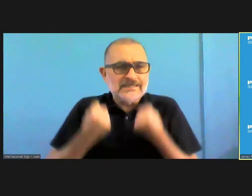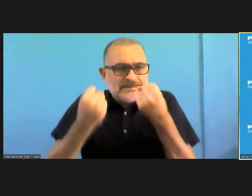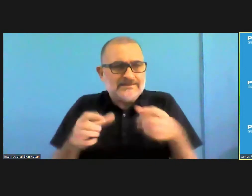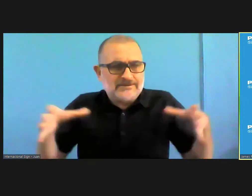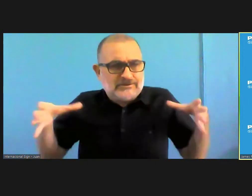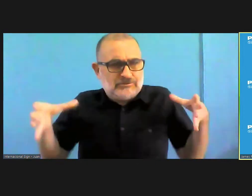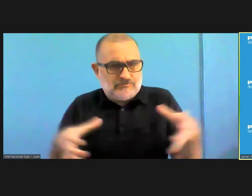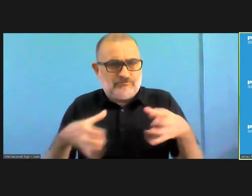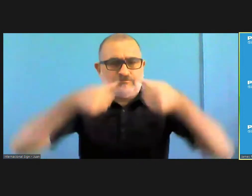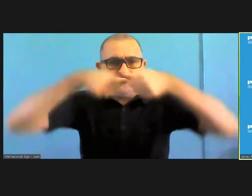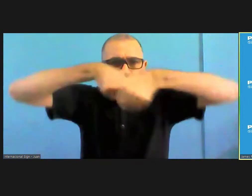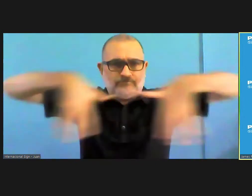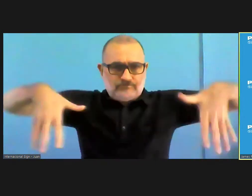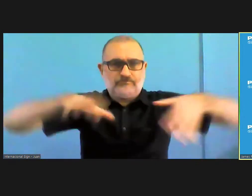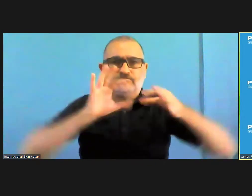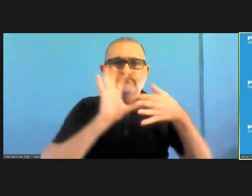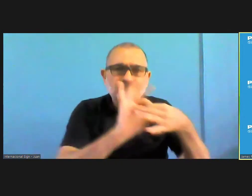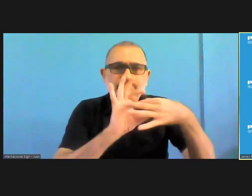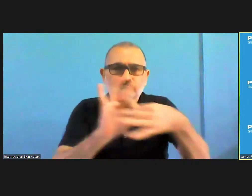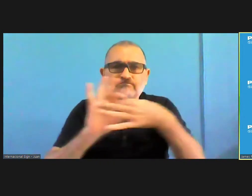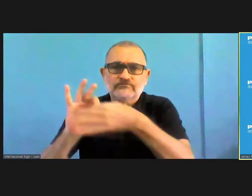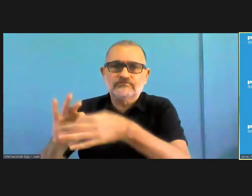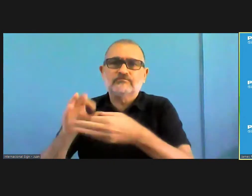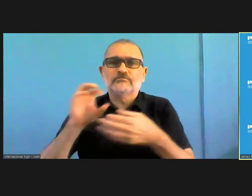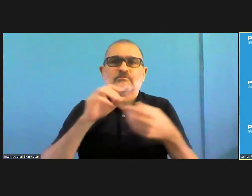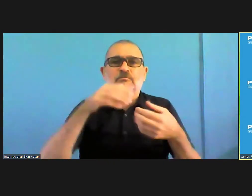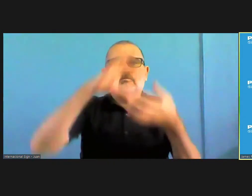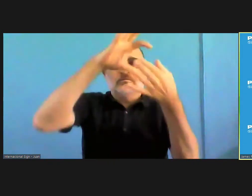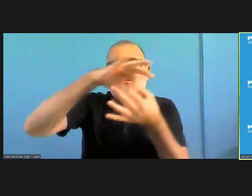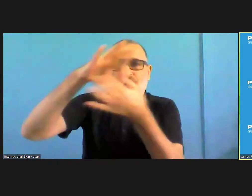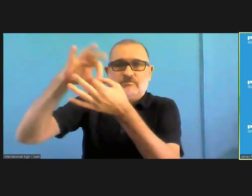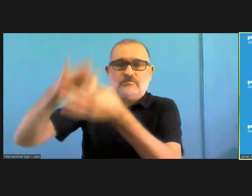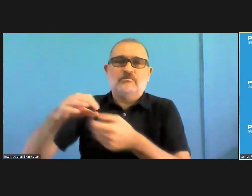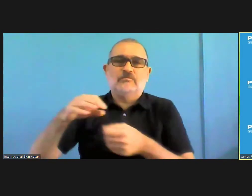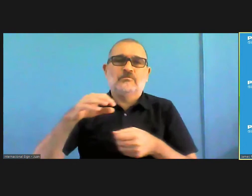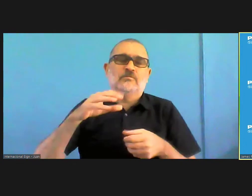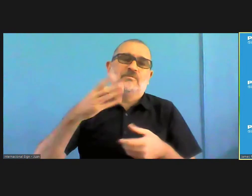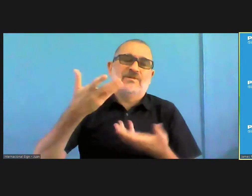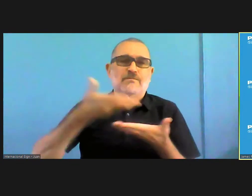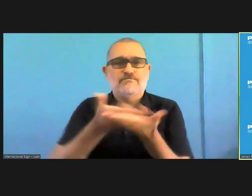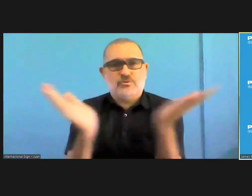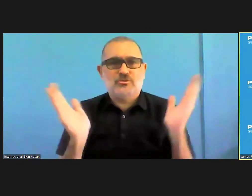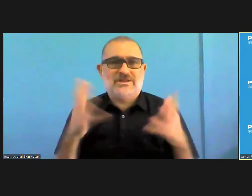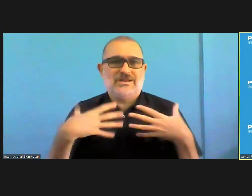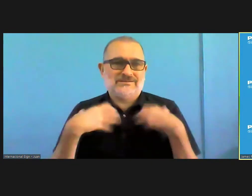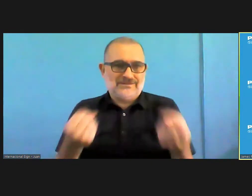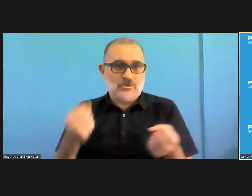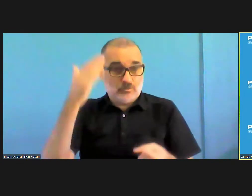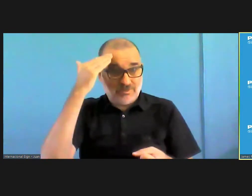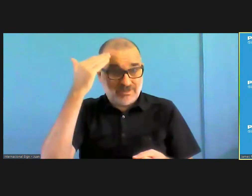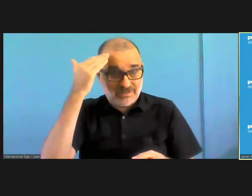We have taken steps to strengthen the capacities for the performance of the essential public health functions. We've launched a new framework.